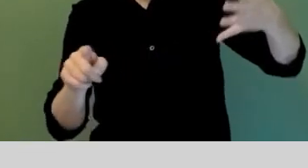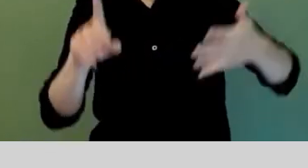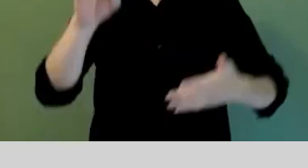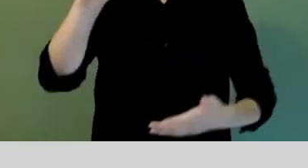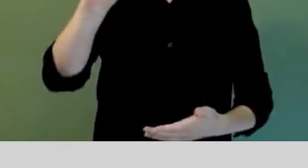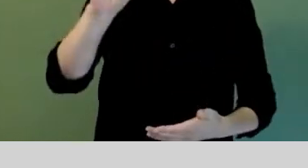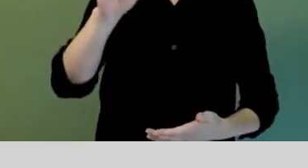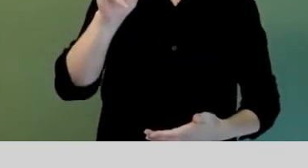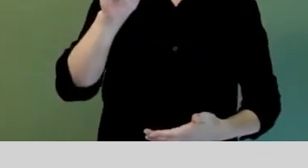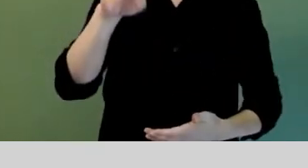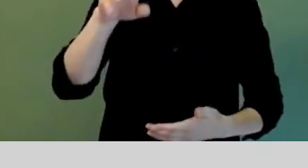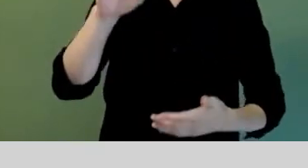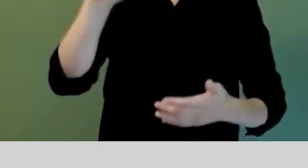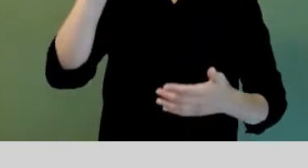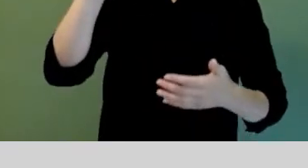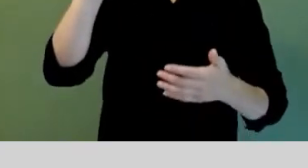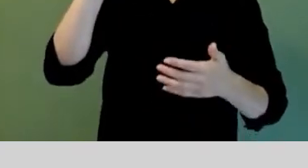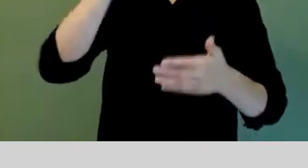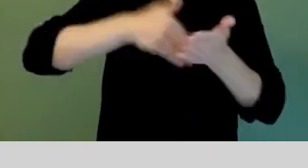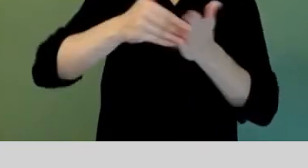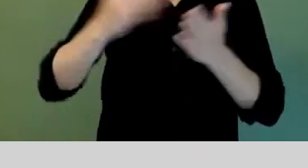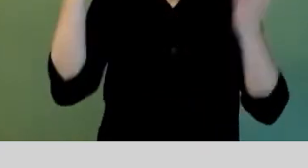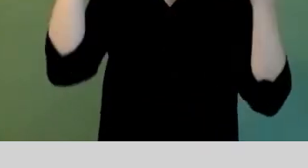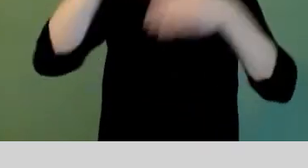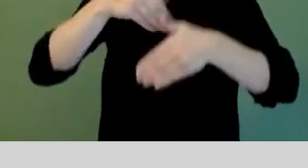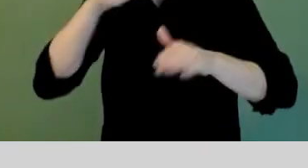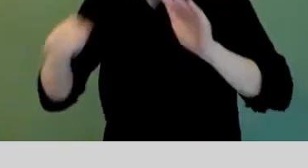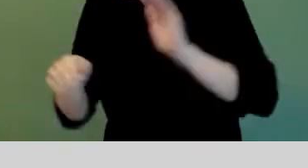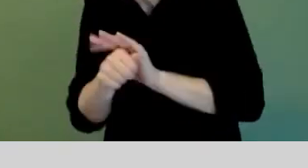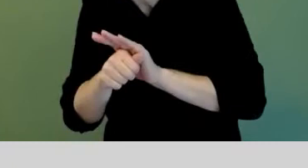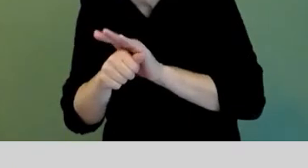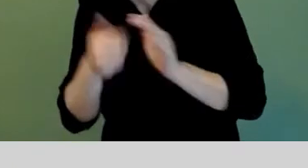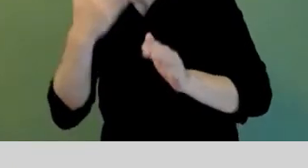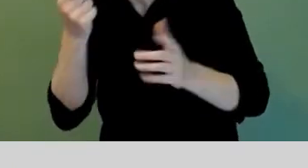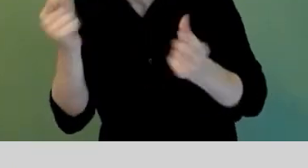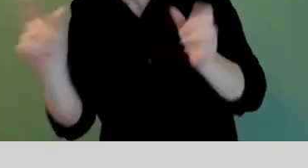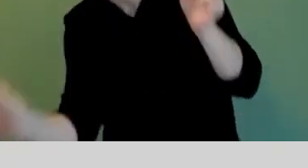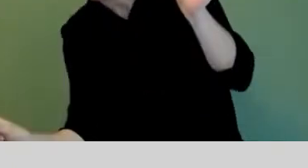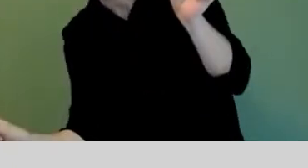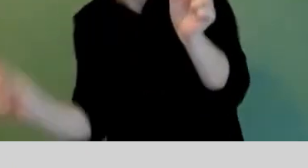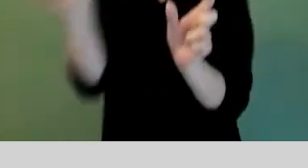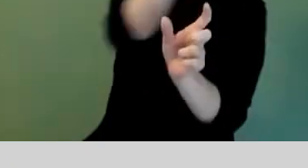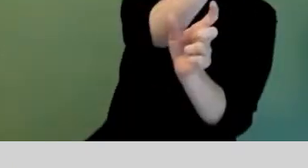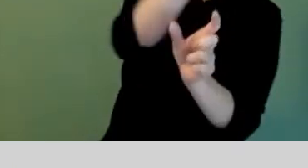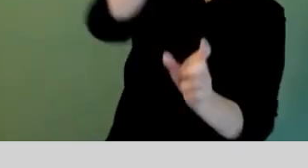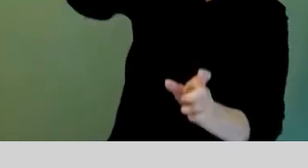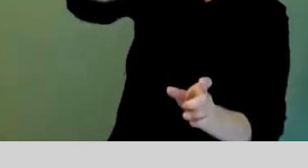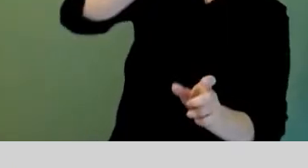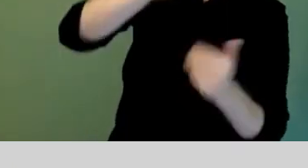of the function where it's more in your face. And decorators as it turned out,